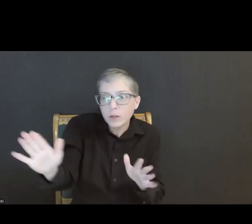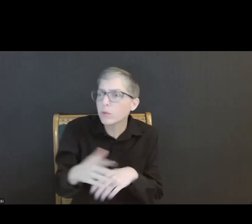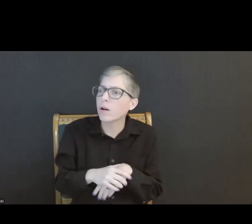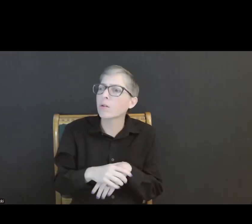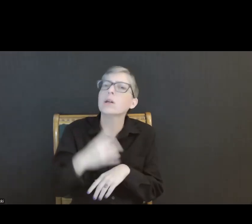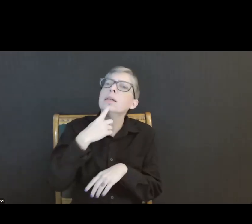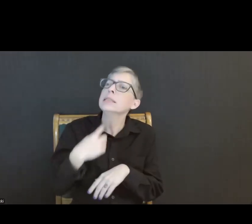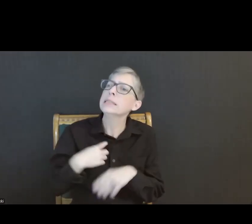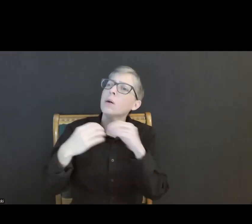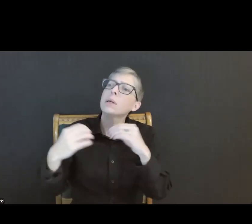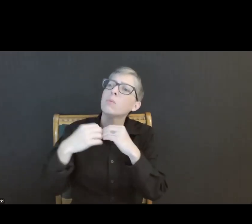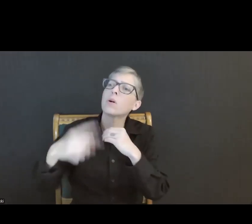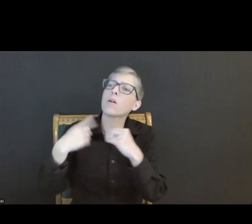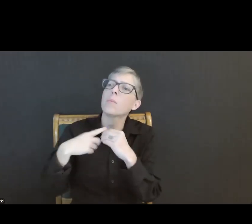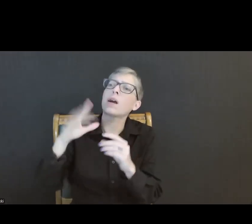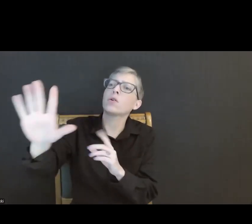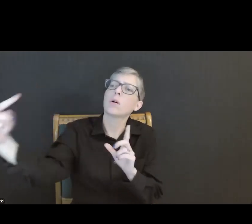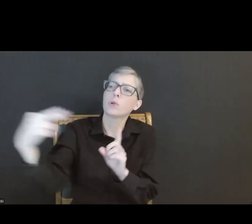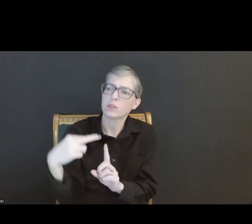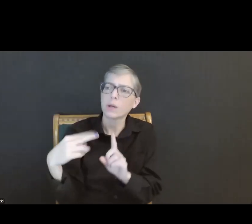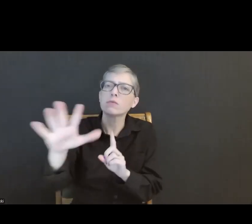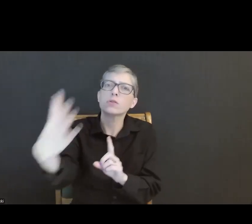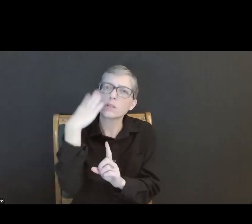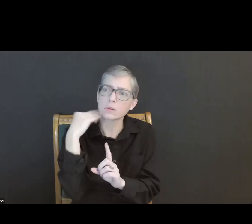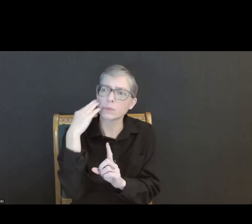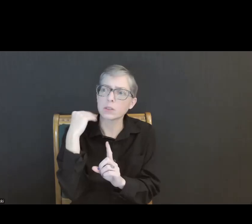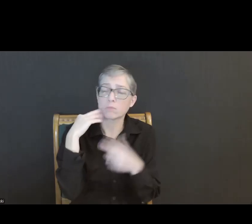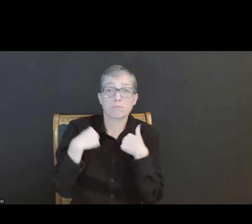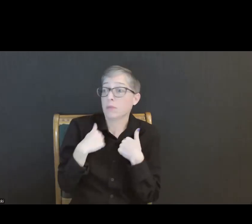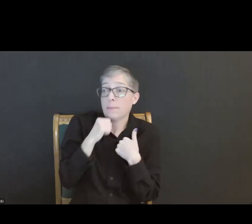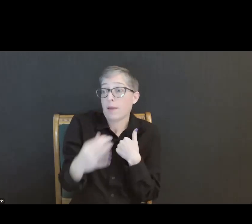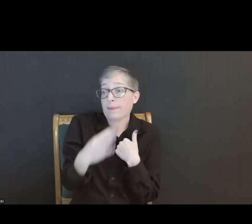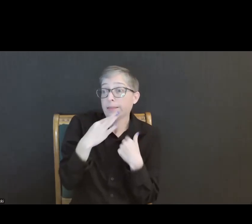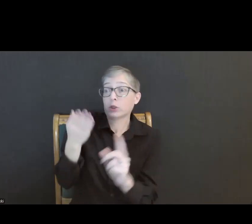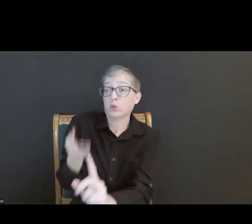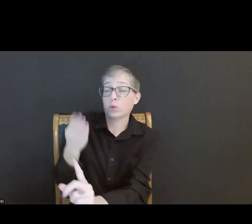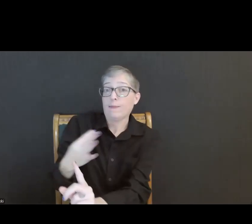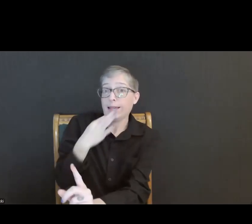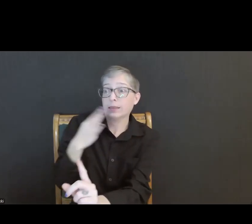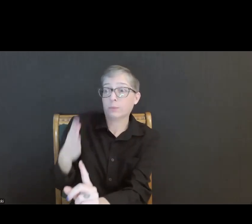because you don't have the you don't know and you aren't the expert as Sean said they are